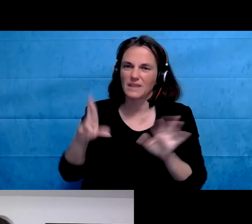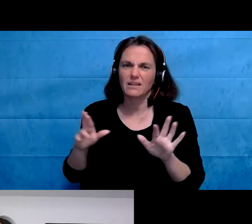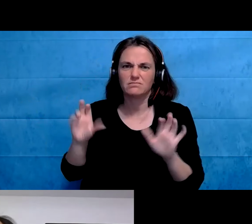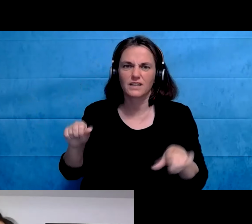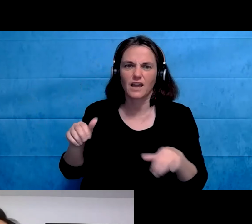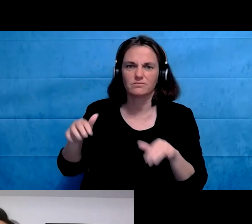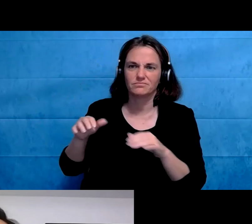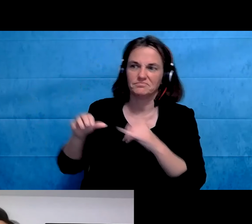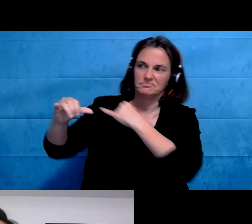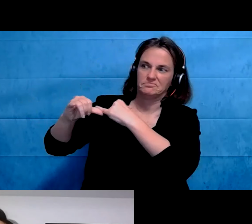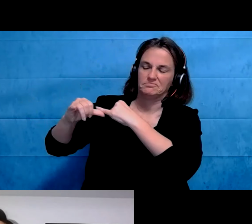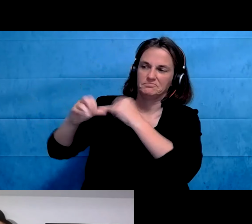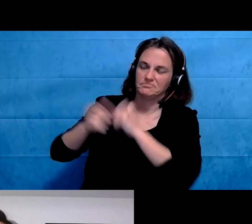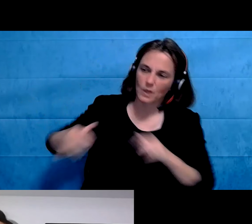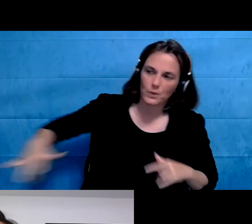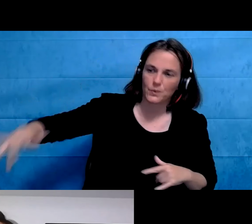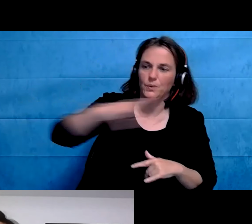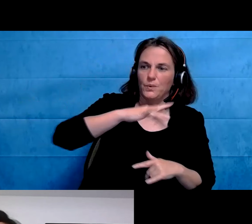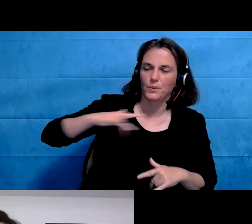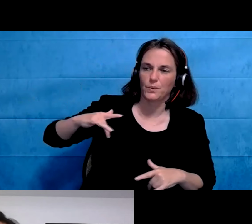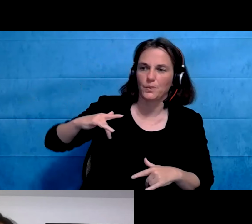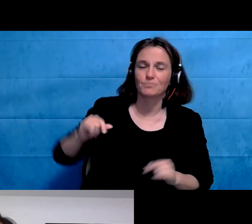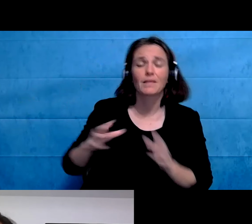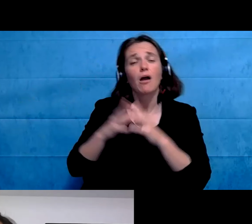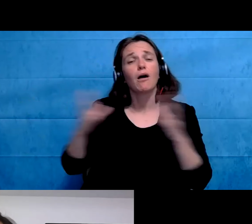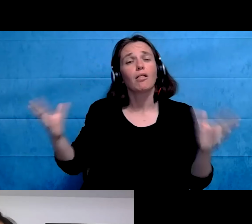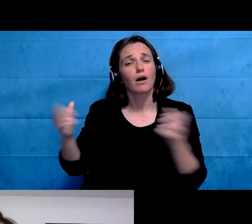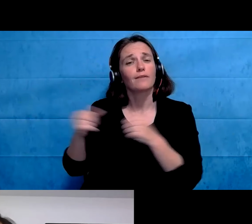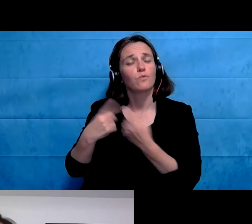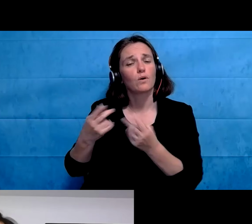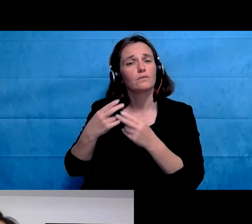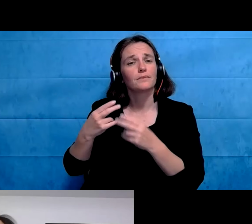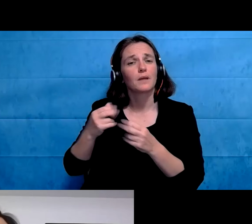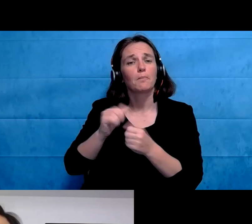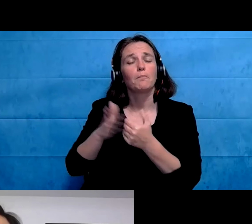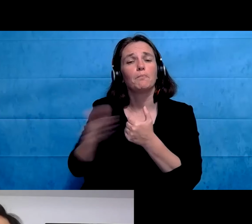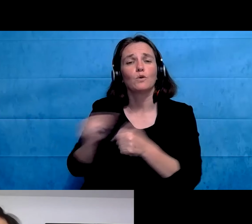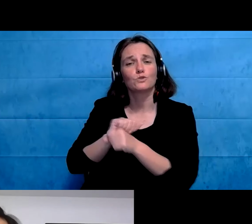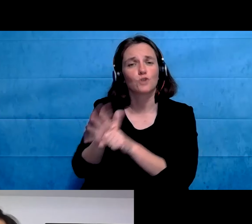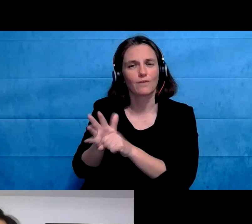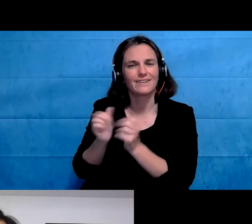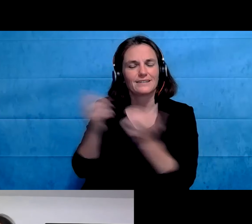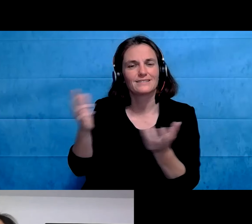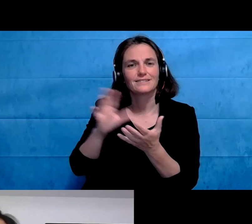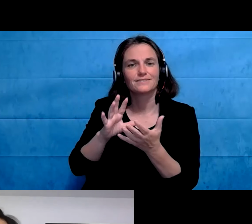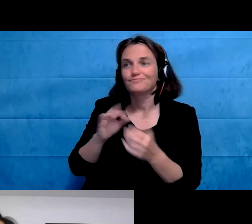'Cause there are and so much of post COVID is what we call an invisible disability. Not everyone's gonna realize that that's what's going on